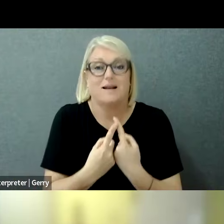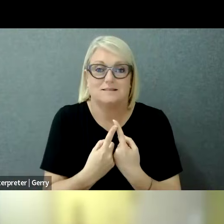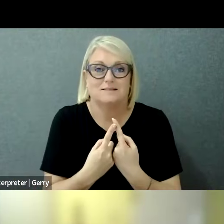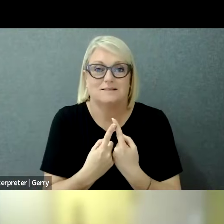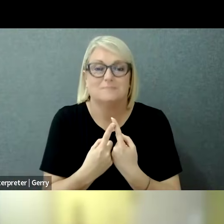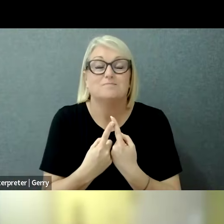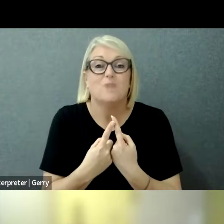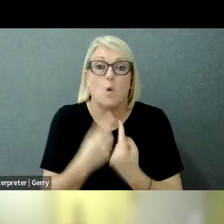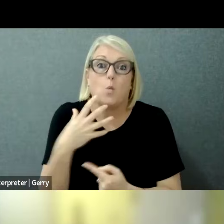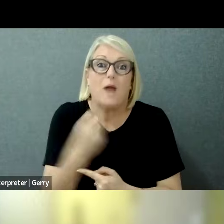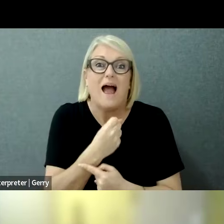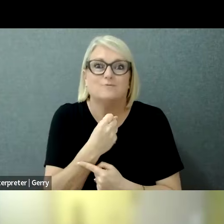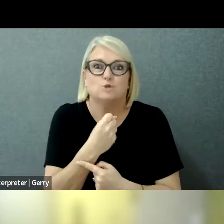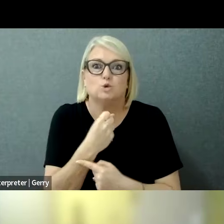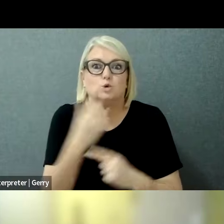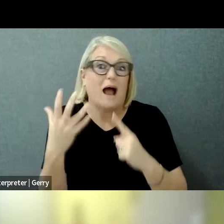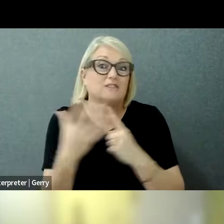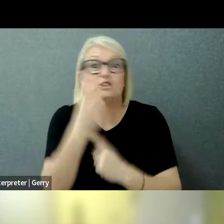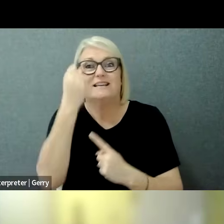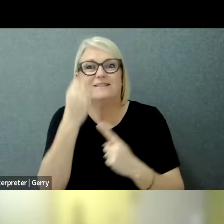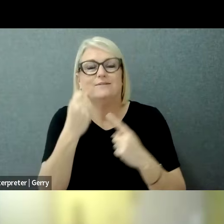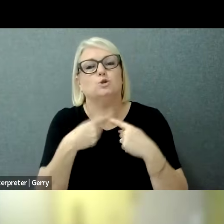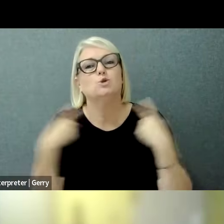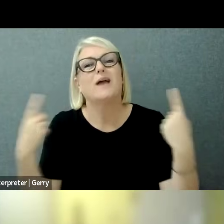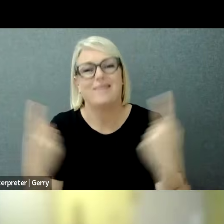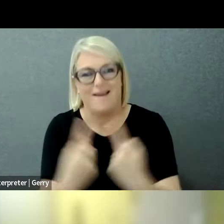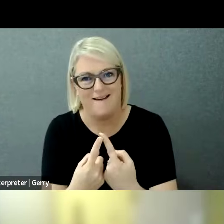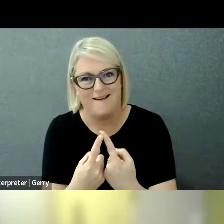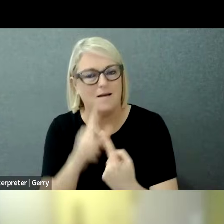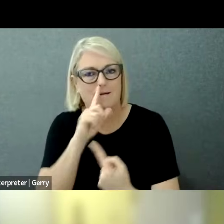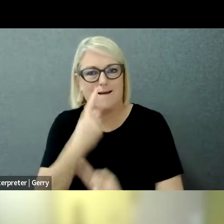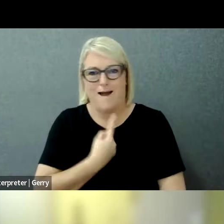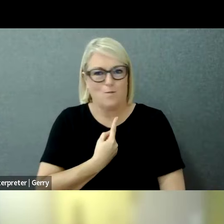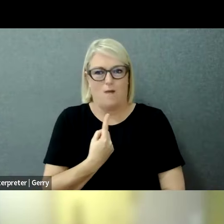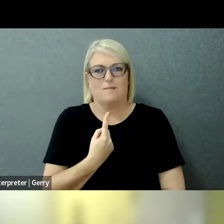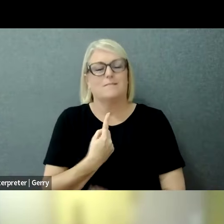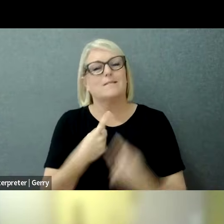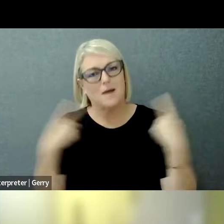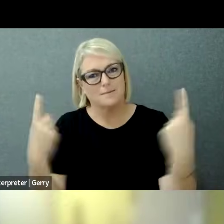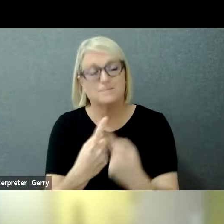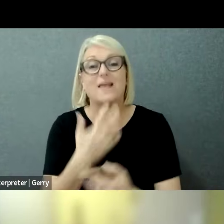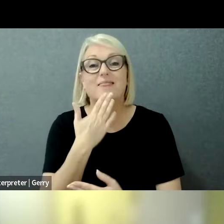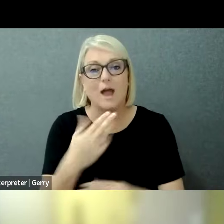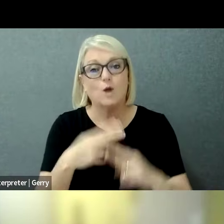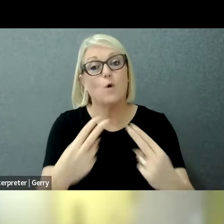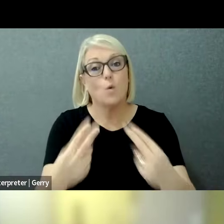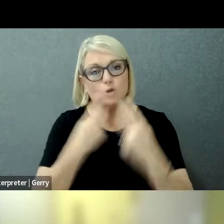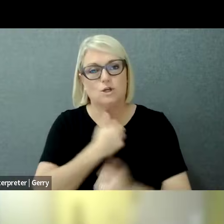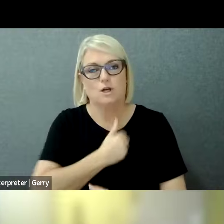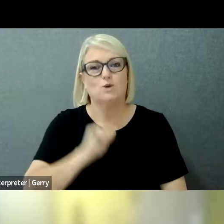that kind of outsized impact. So thank you again for joining us and enjoy the rest of your day.